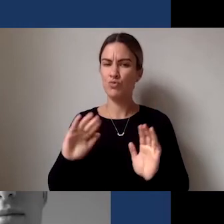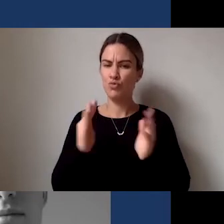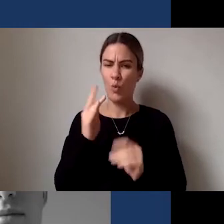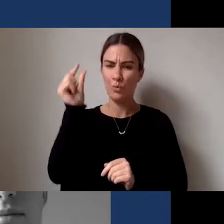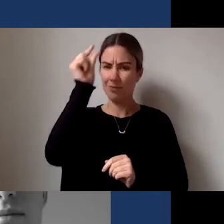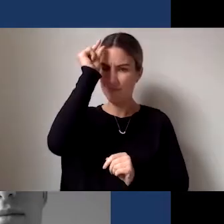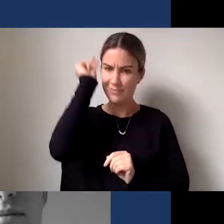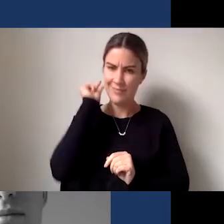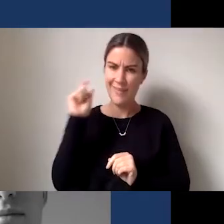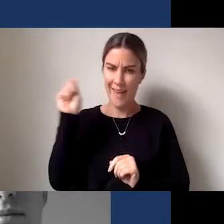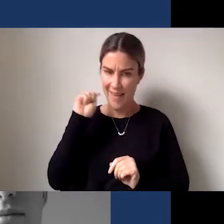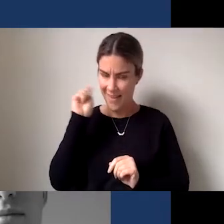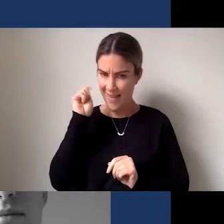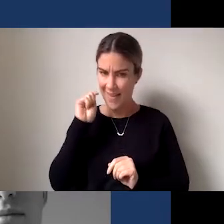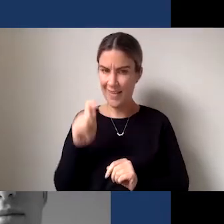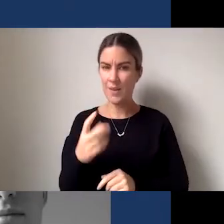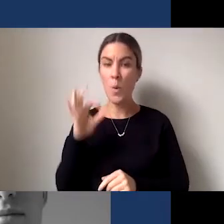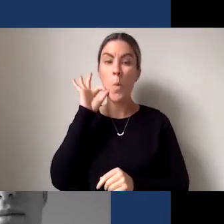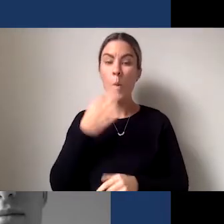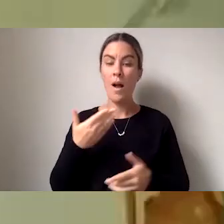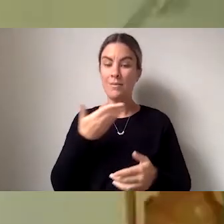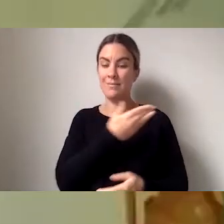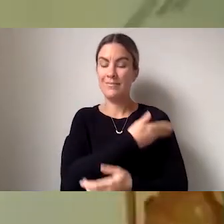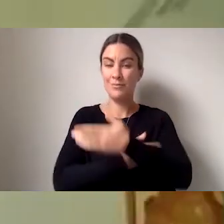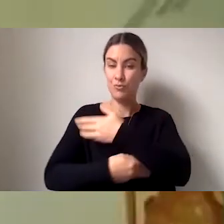at the camera. The image is shot in grey scale.